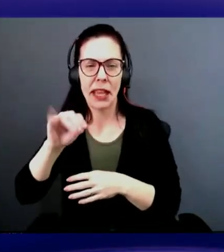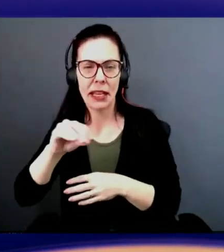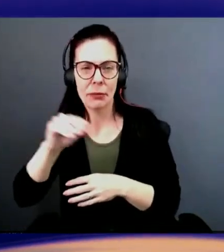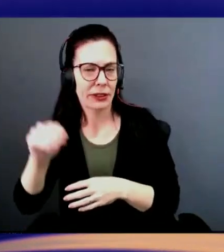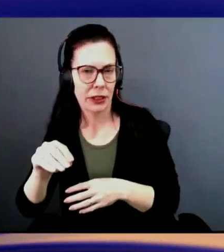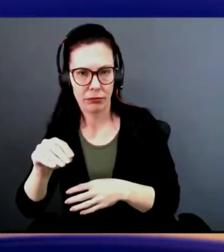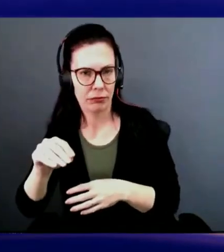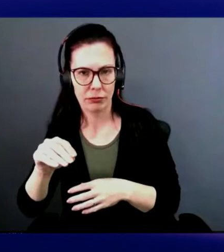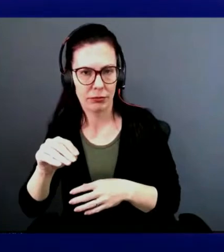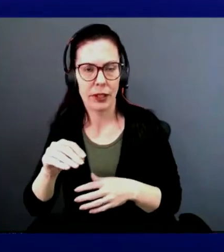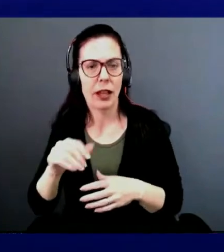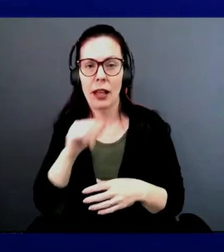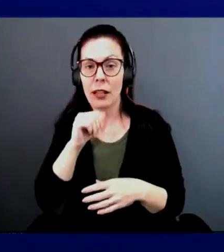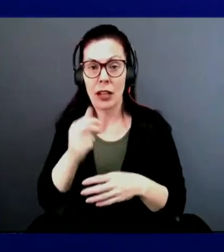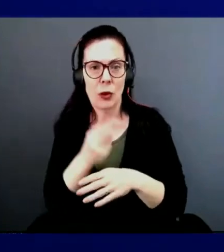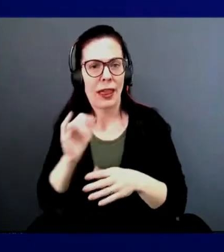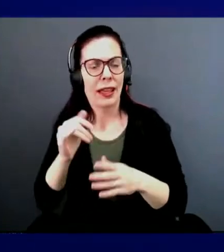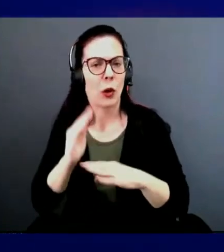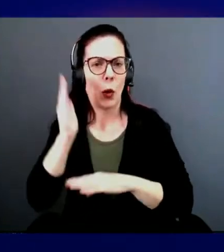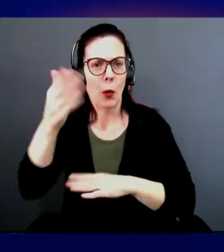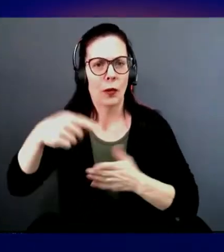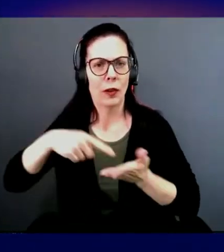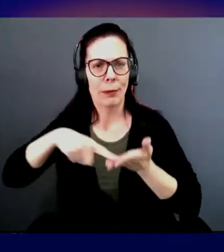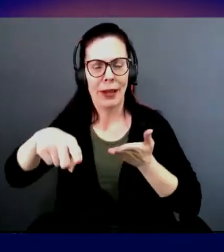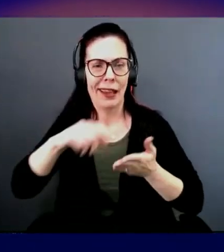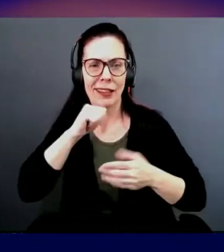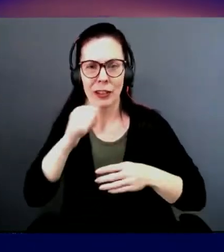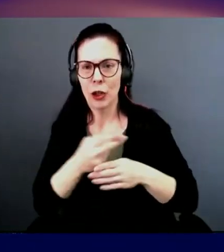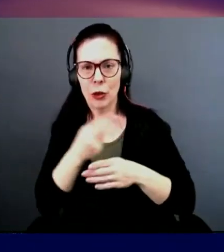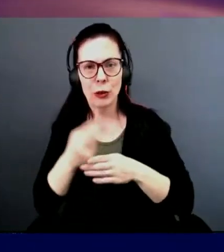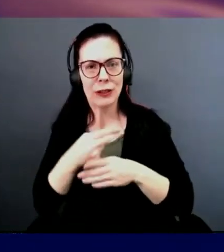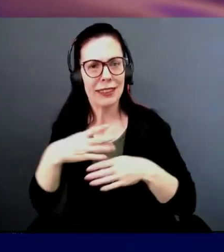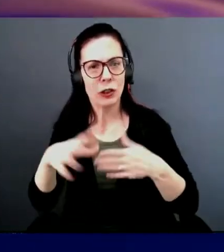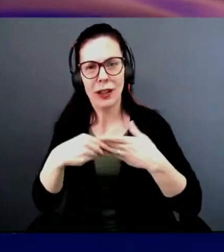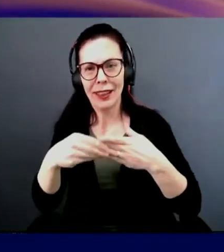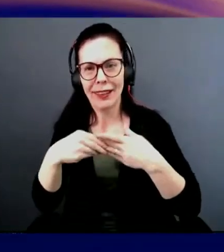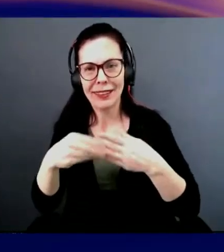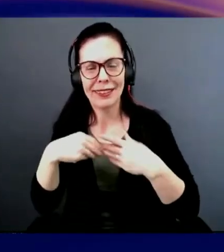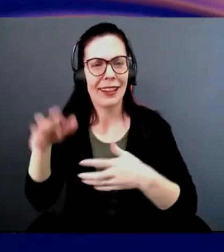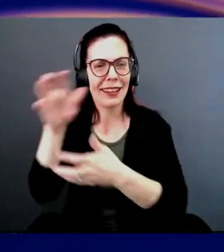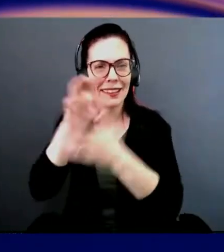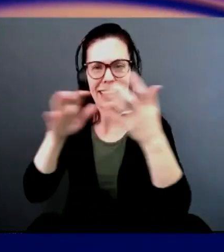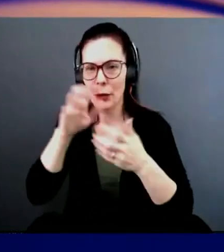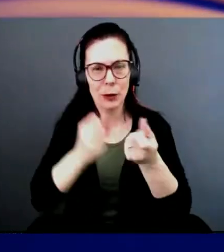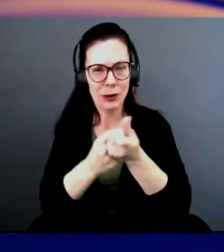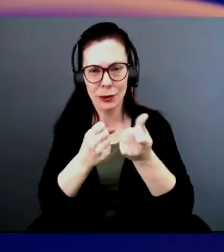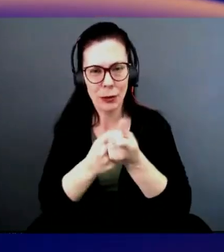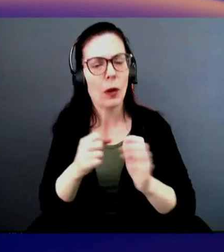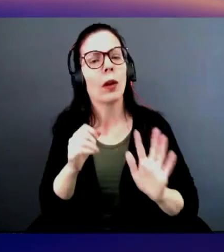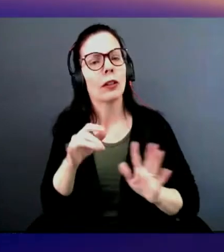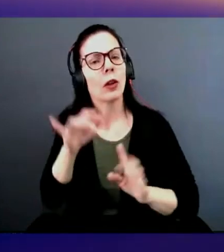So you're just overpaying, you're not using elasticity the cloud. So what this is letting you basically do is like, okay